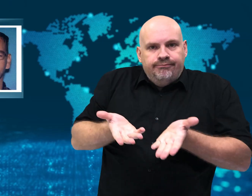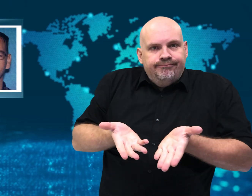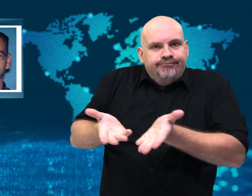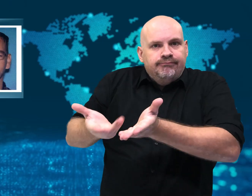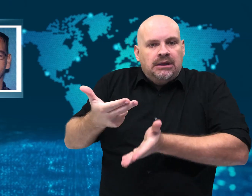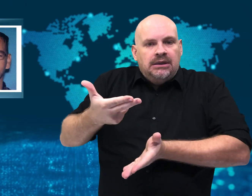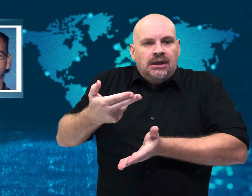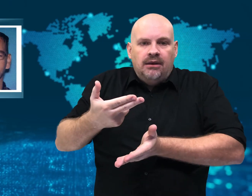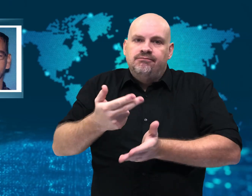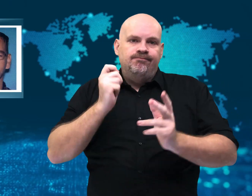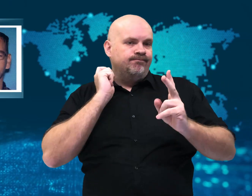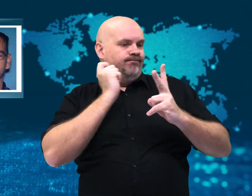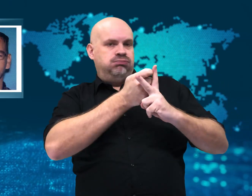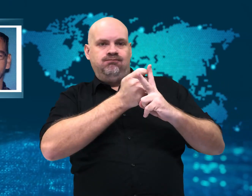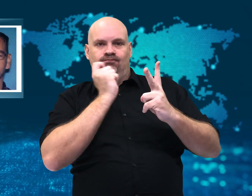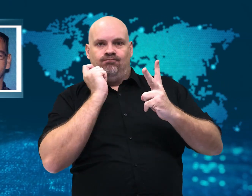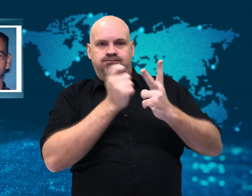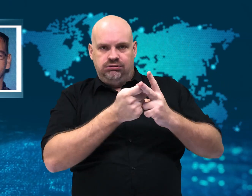access to a gun.